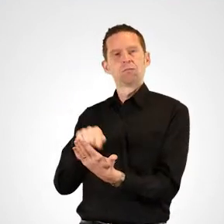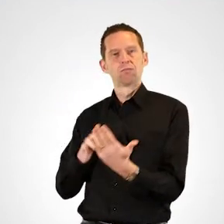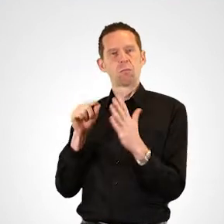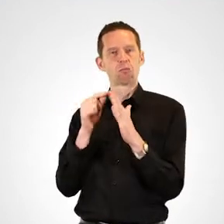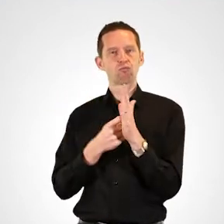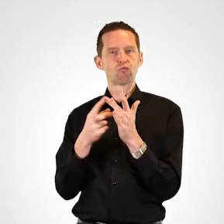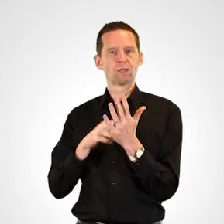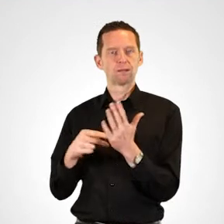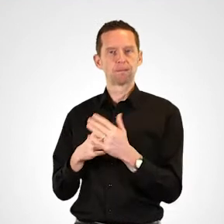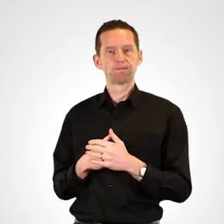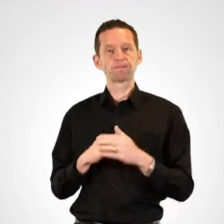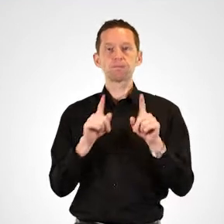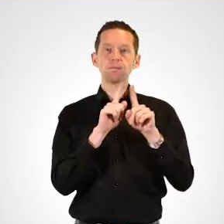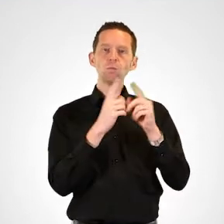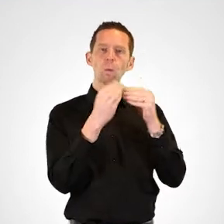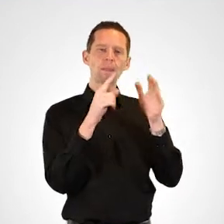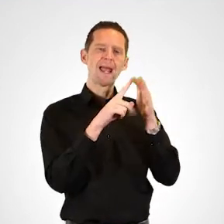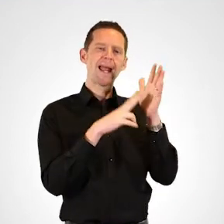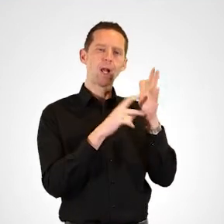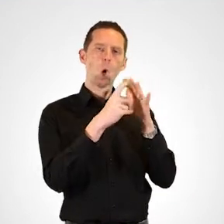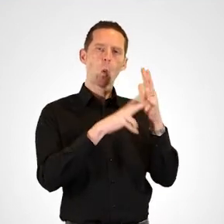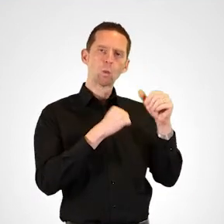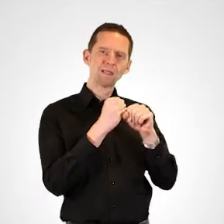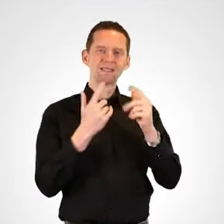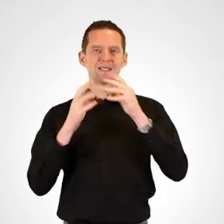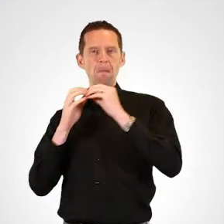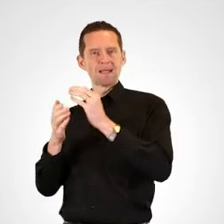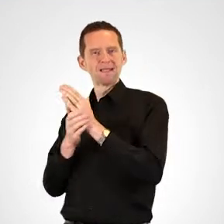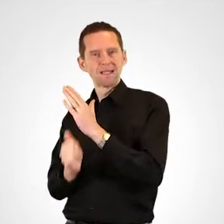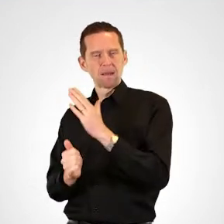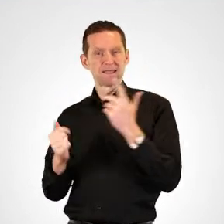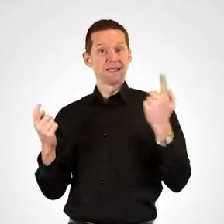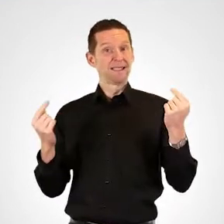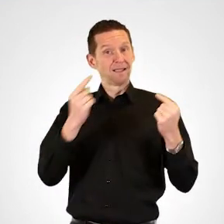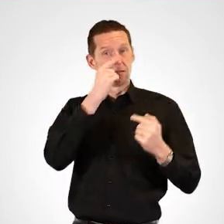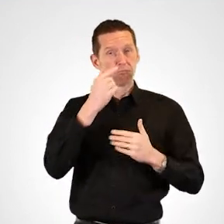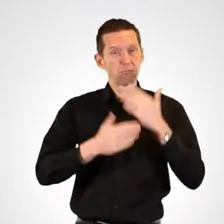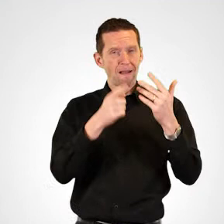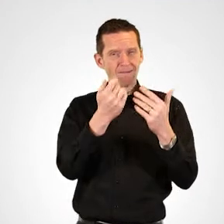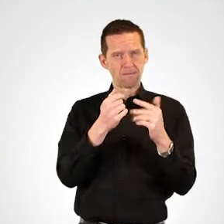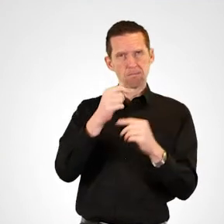In the same way, with encoding and spelling skills, it's going to be much easier to do that if you've had that experience